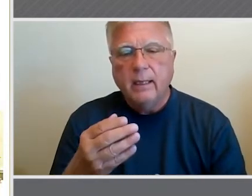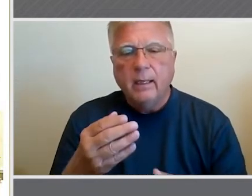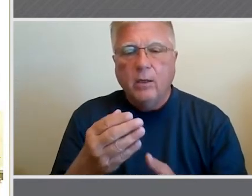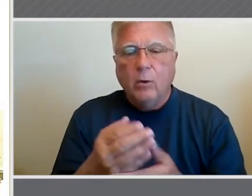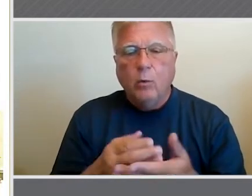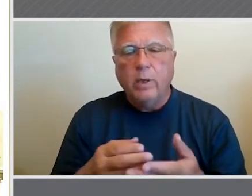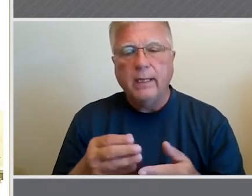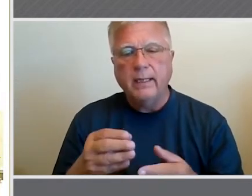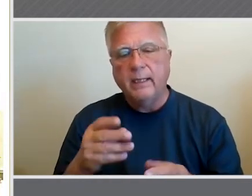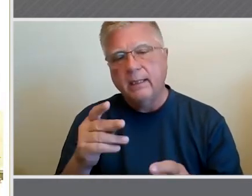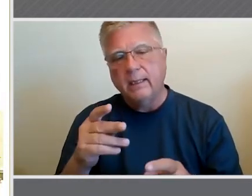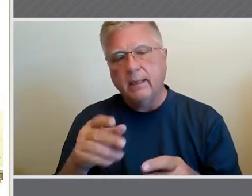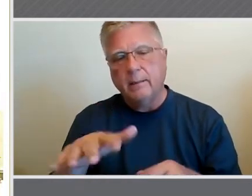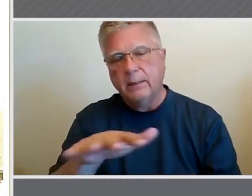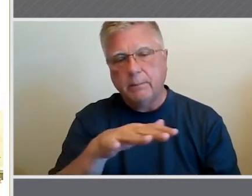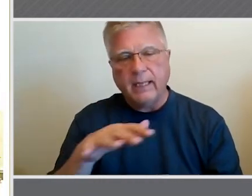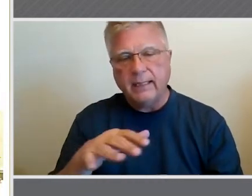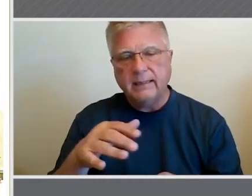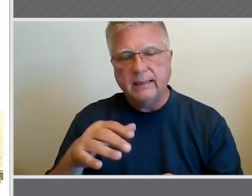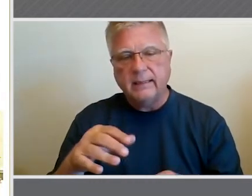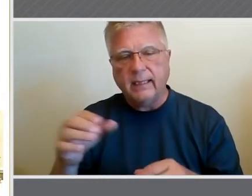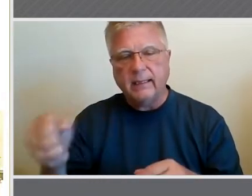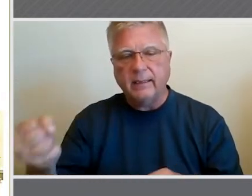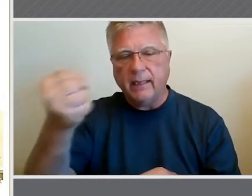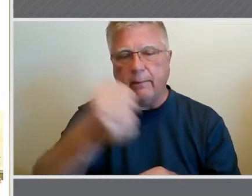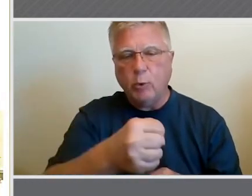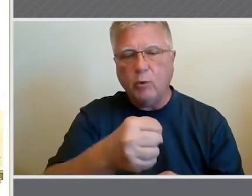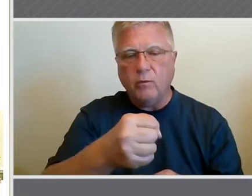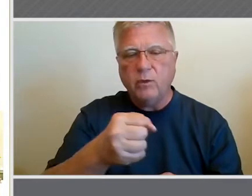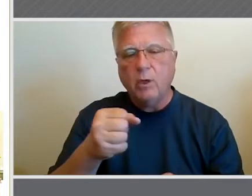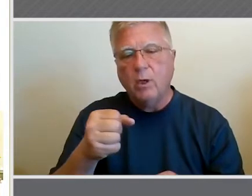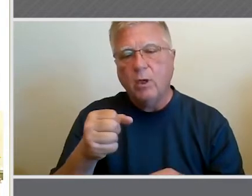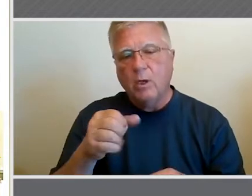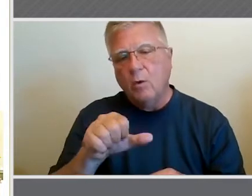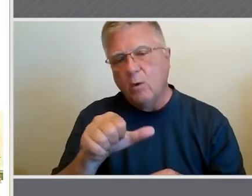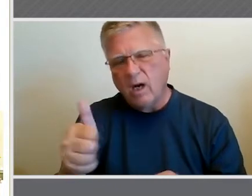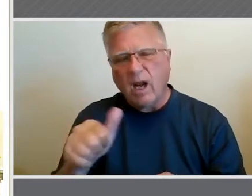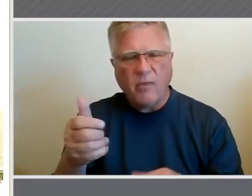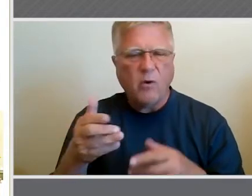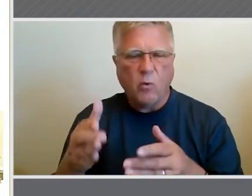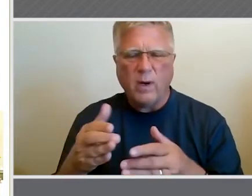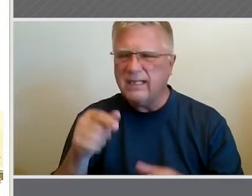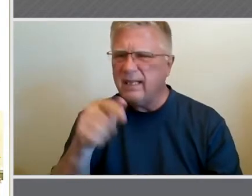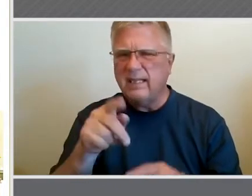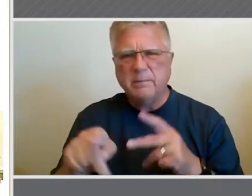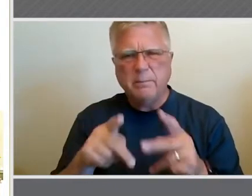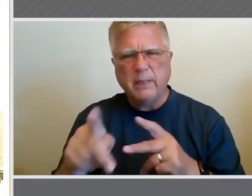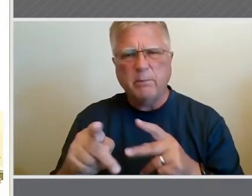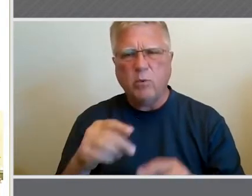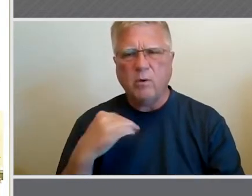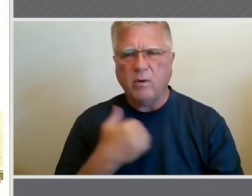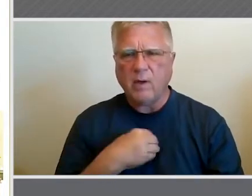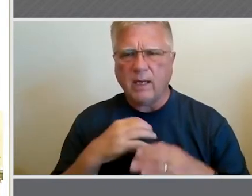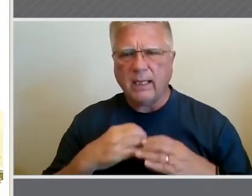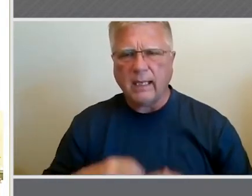so you know these are our neighbors, these are, these are the folks here in our communities that are really the core customer for the tools that we provide.